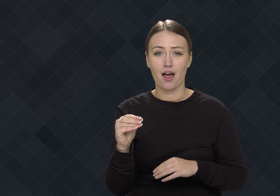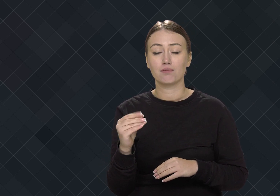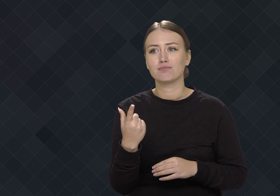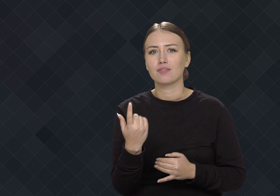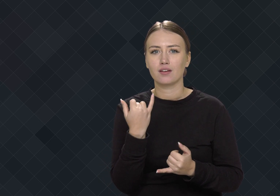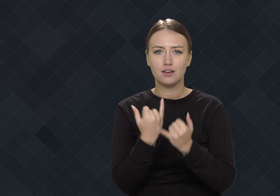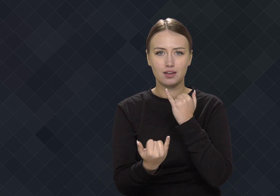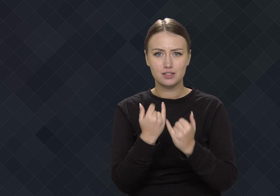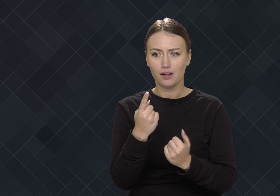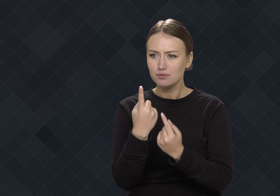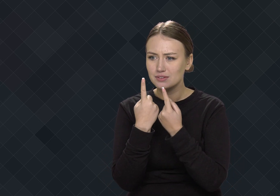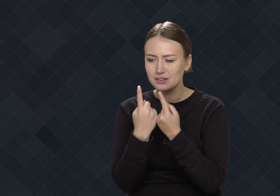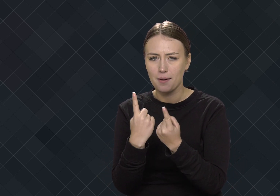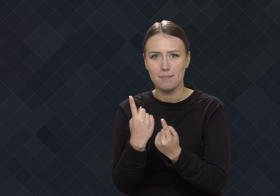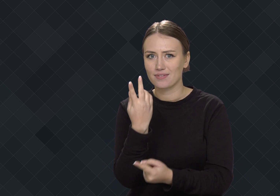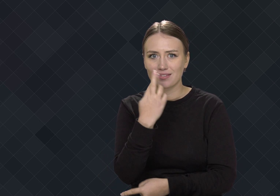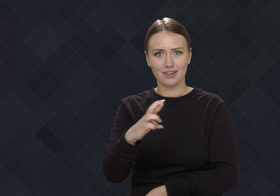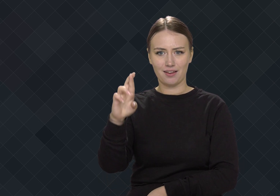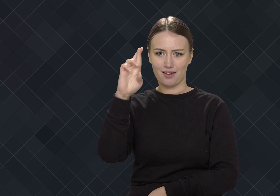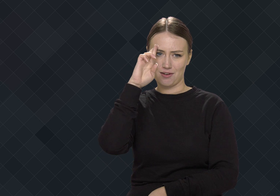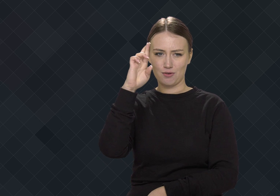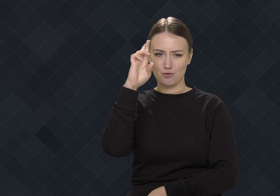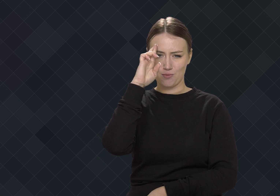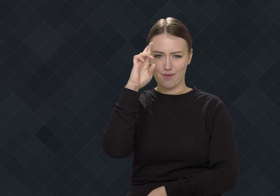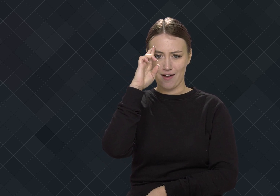And if the child doesn't understand,